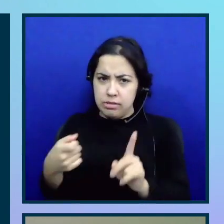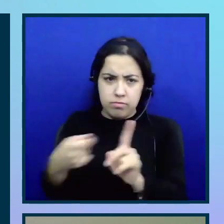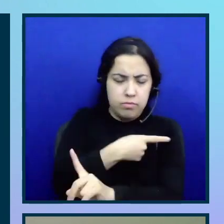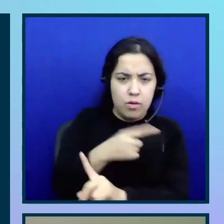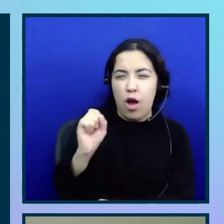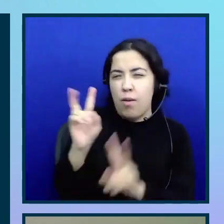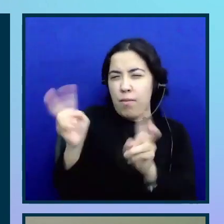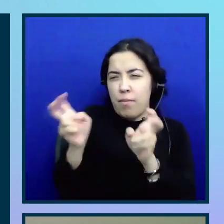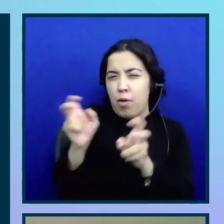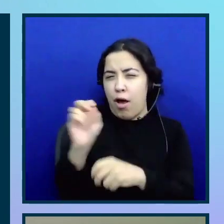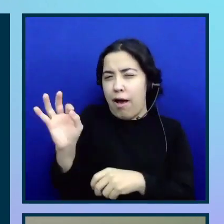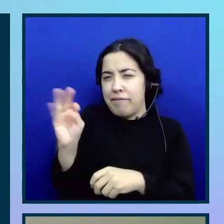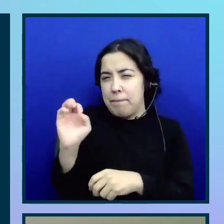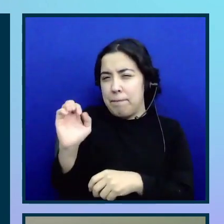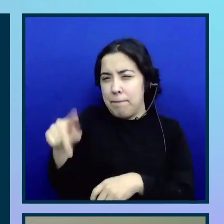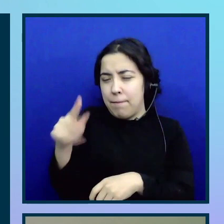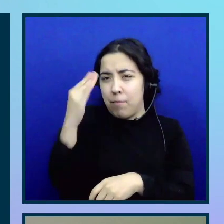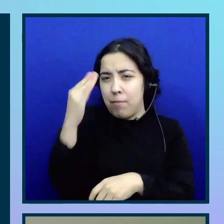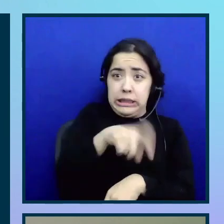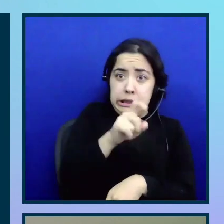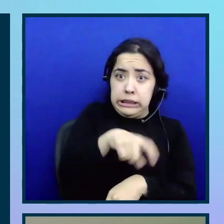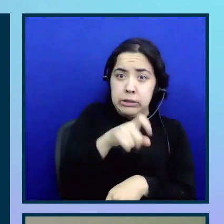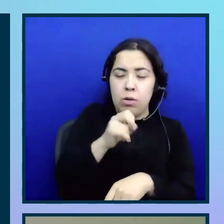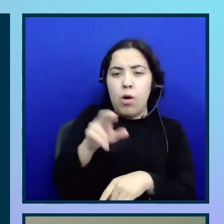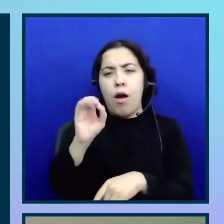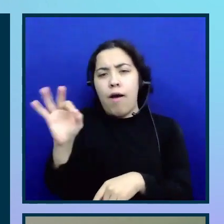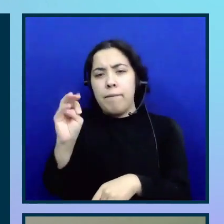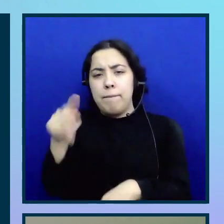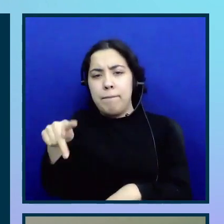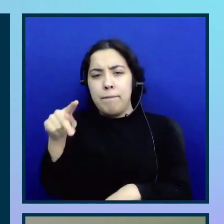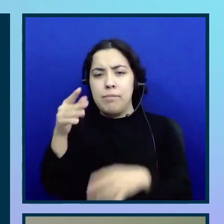or is this off the map because of decisions that could be reconsidered